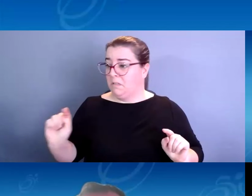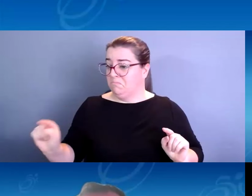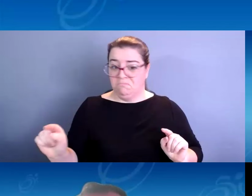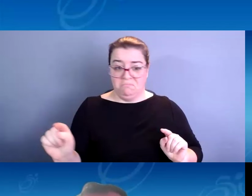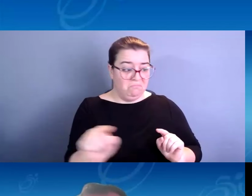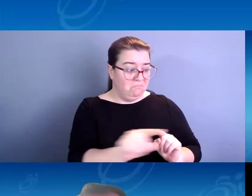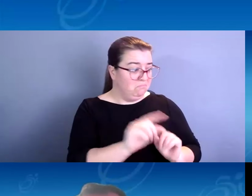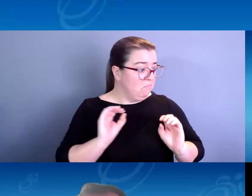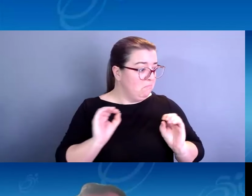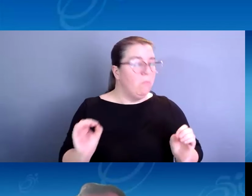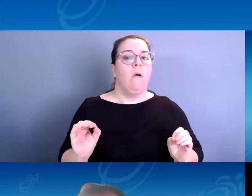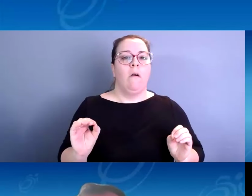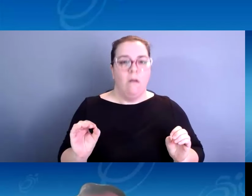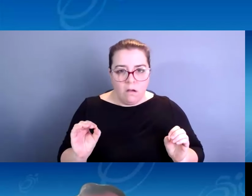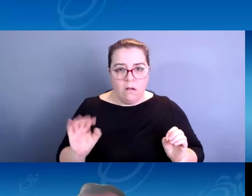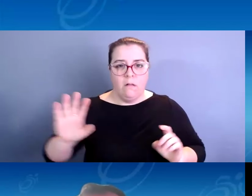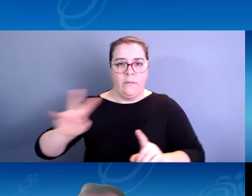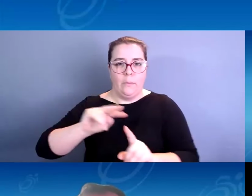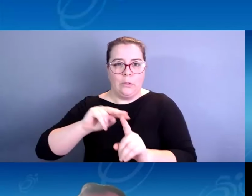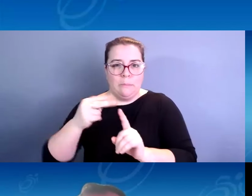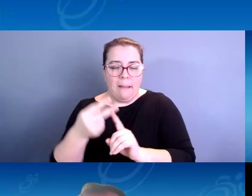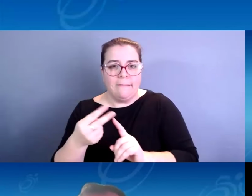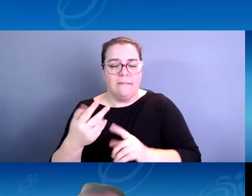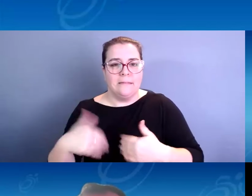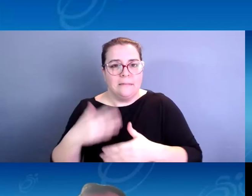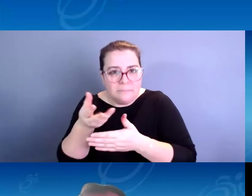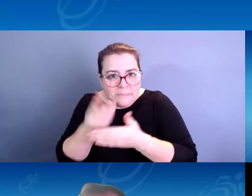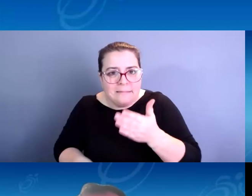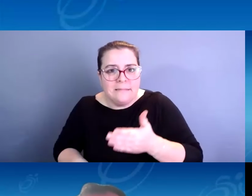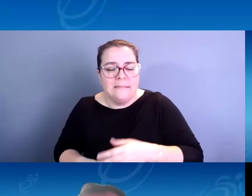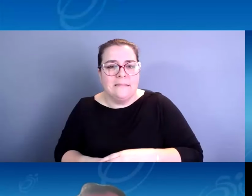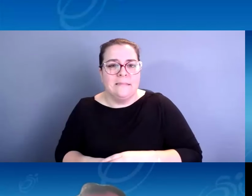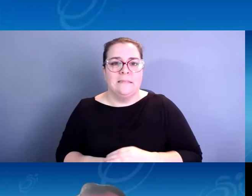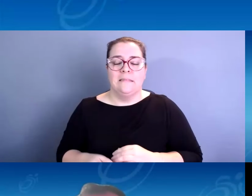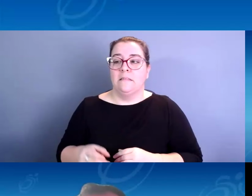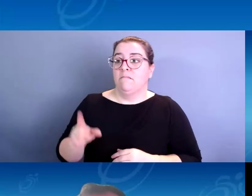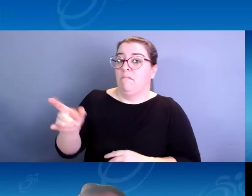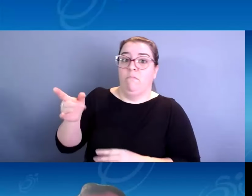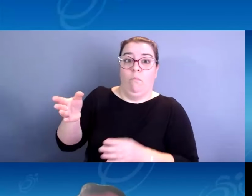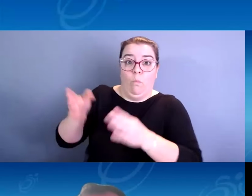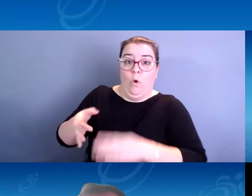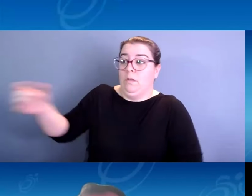and it's not going to be able to have that inclusive product that somebody else will might be able to create,